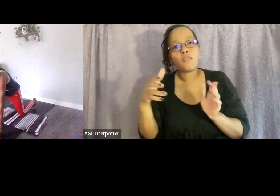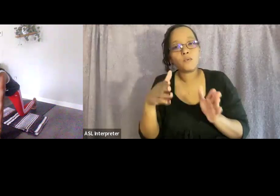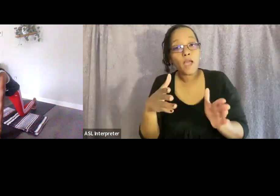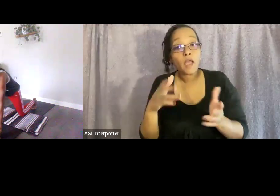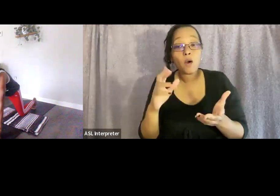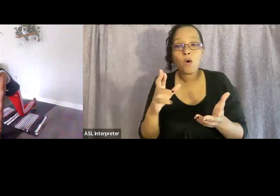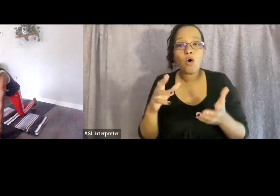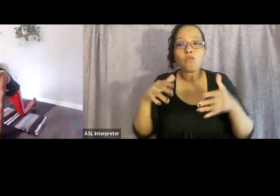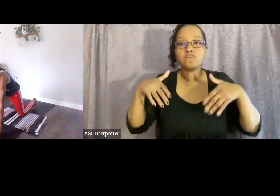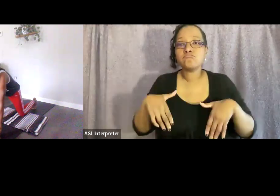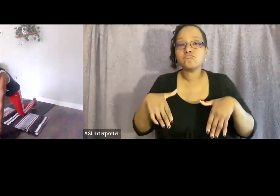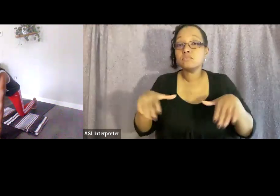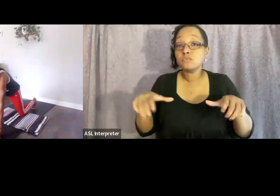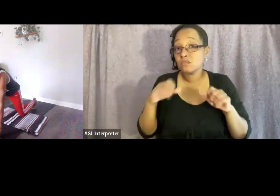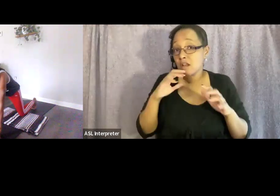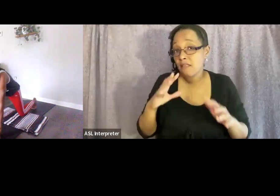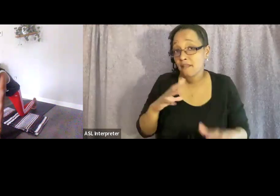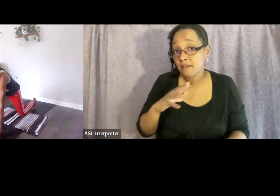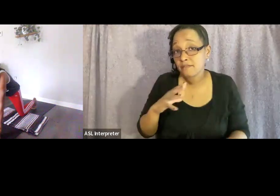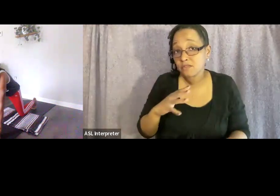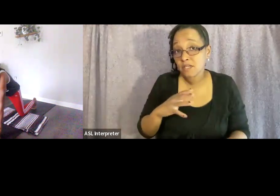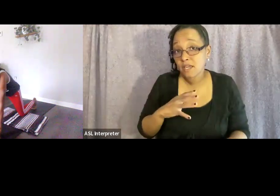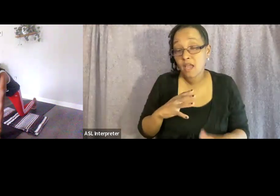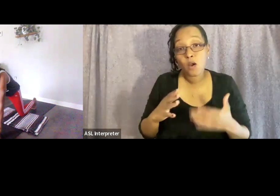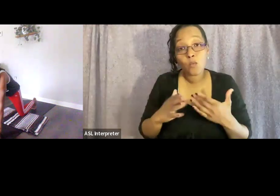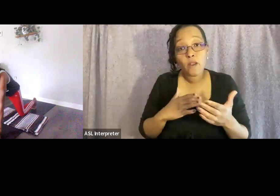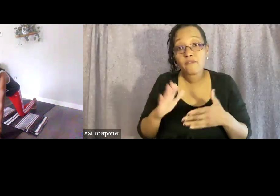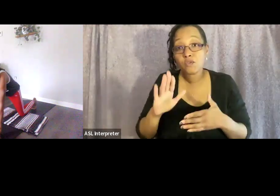And wherever you are, you will be there for about five breaths.